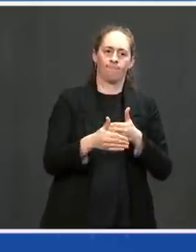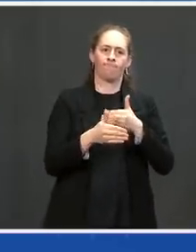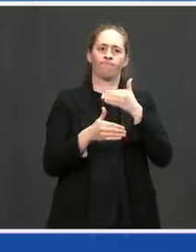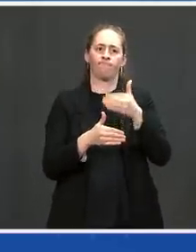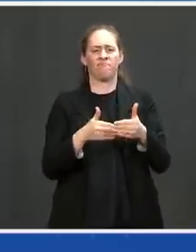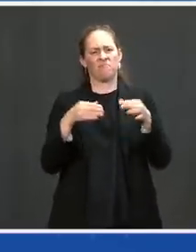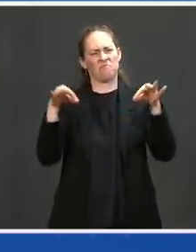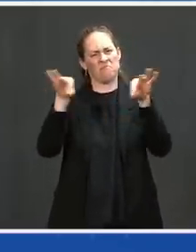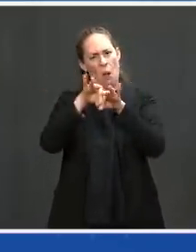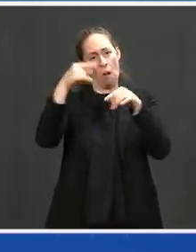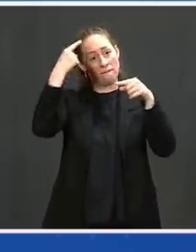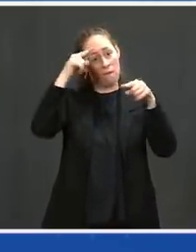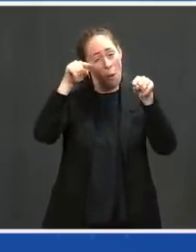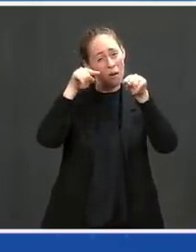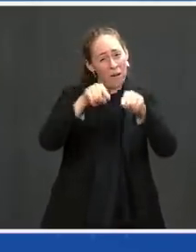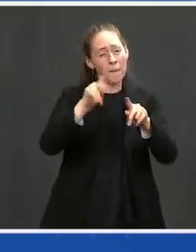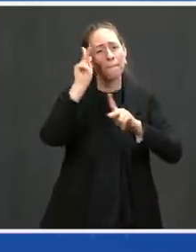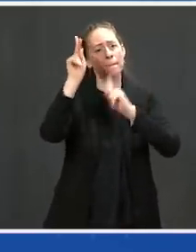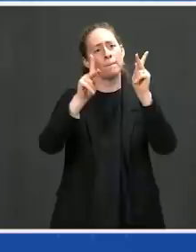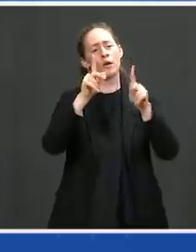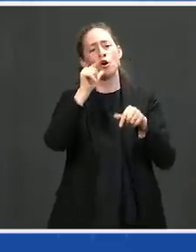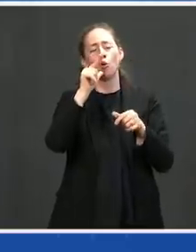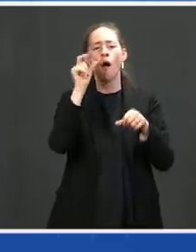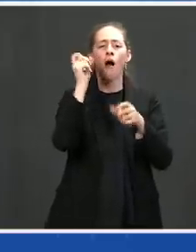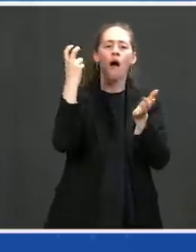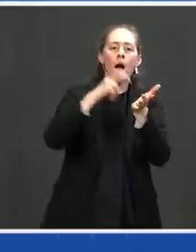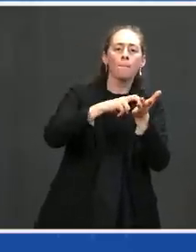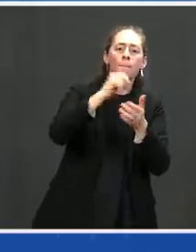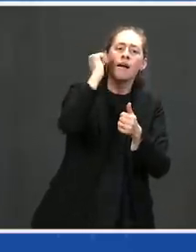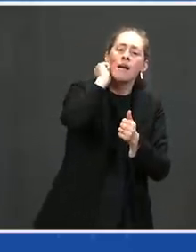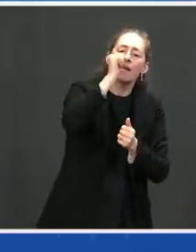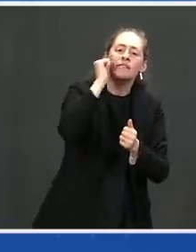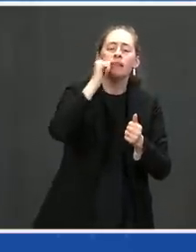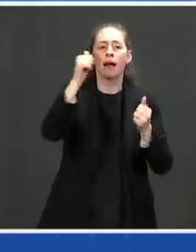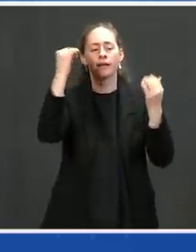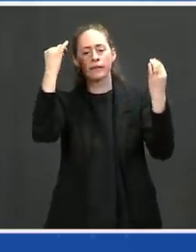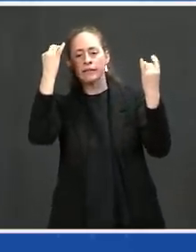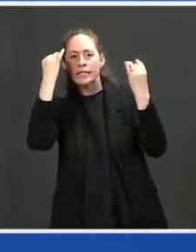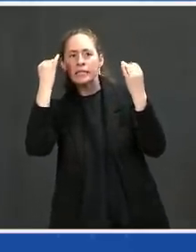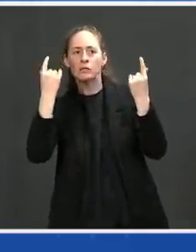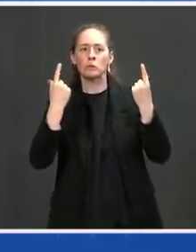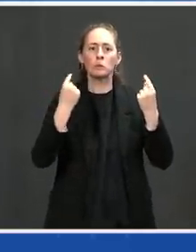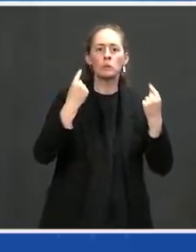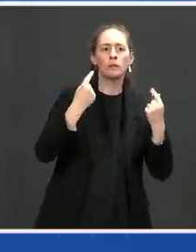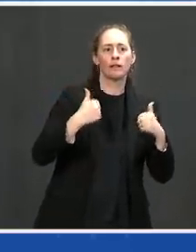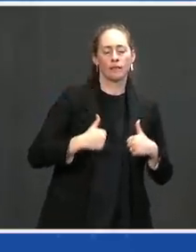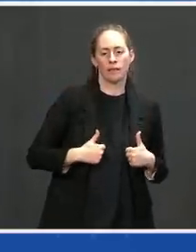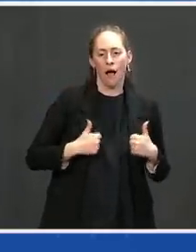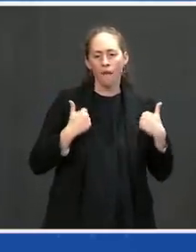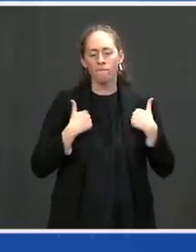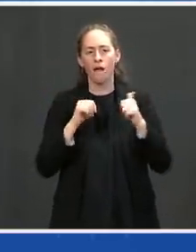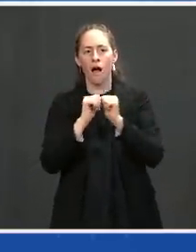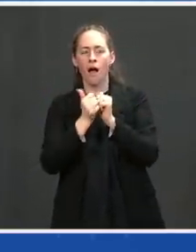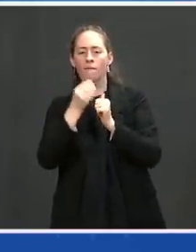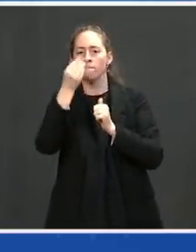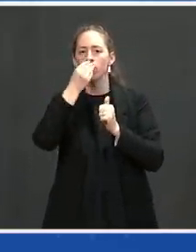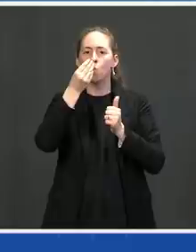People get up every morning and just want to figure out how to put food on the table for their kids, to be able have a little bit of breathing room,